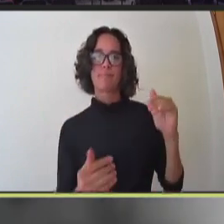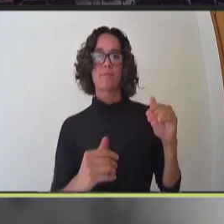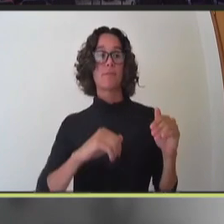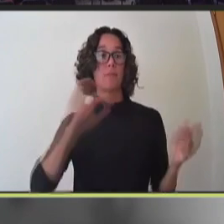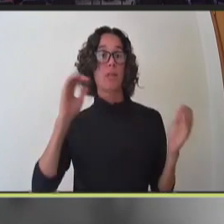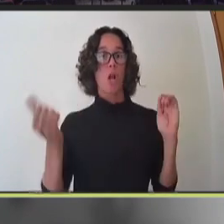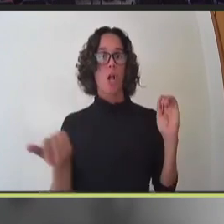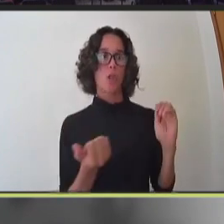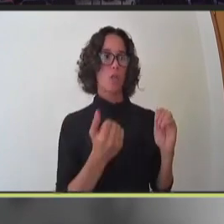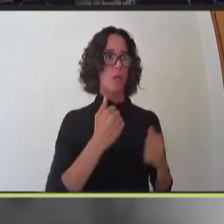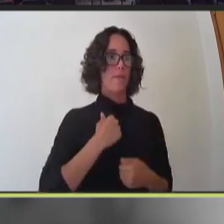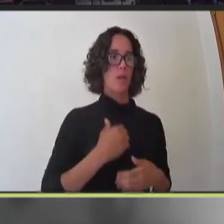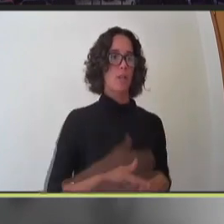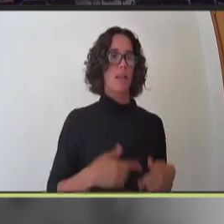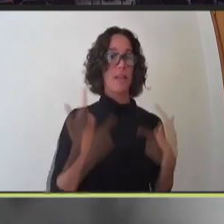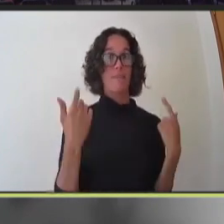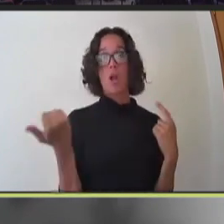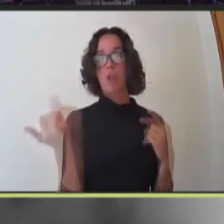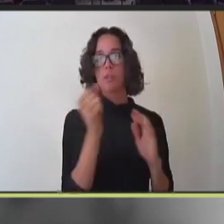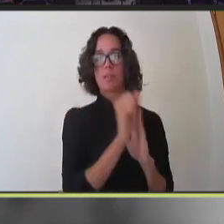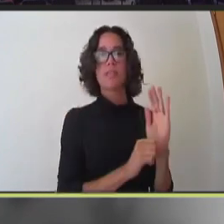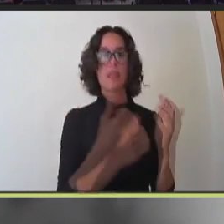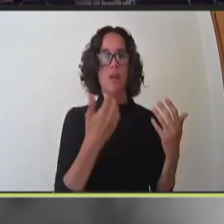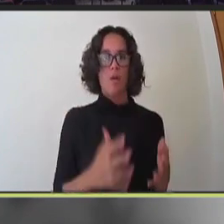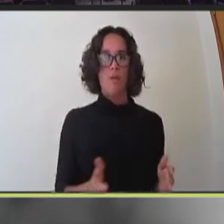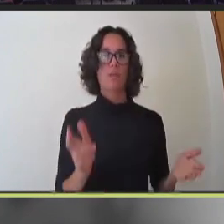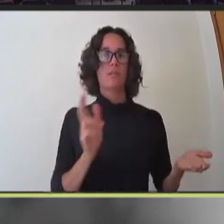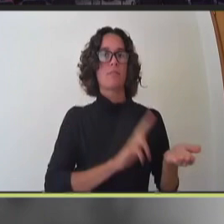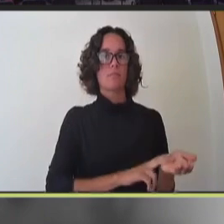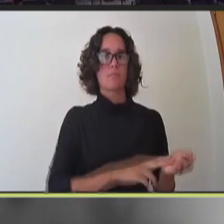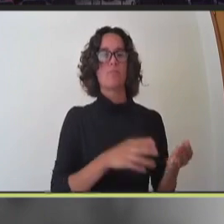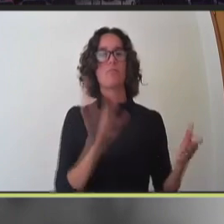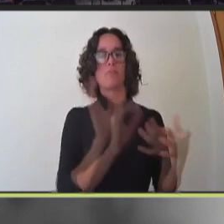live in other states that are connected to the IZ Gateway are experiencing.